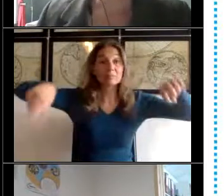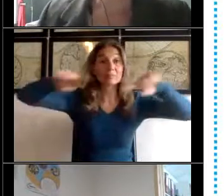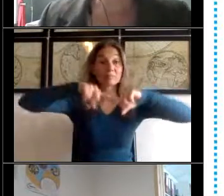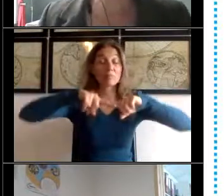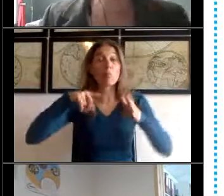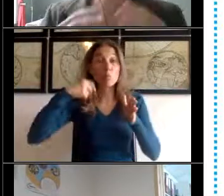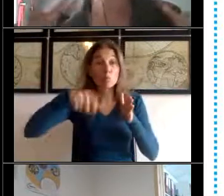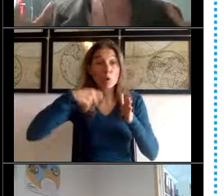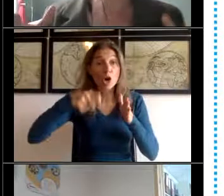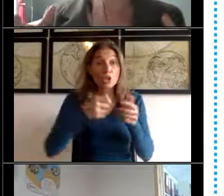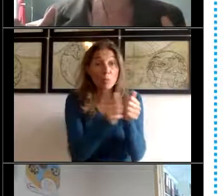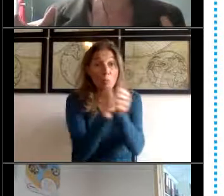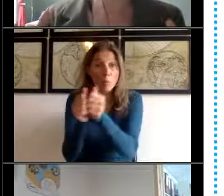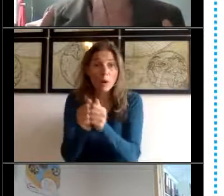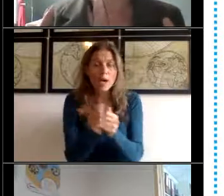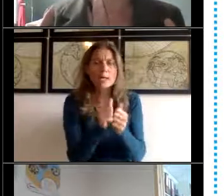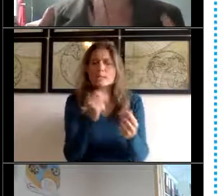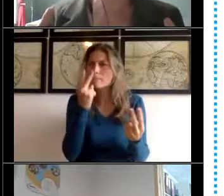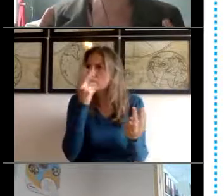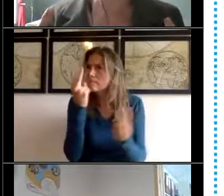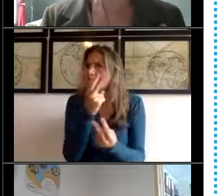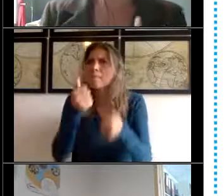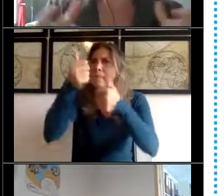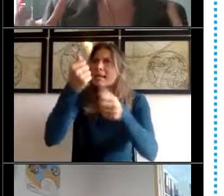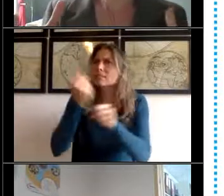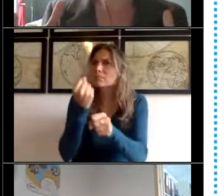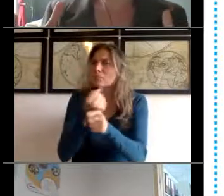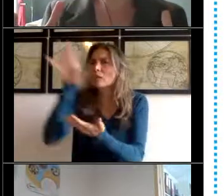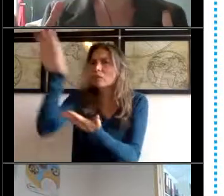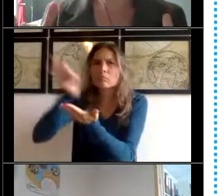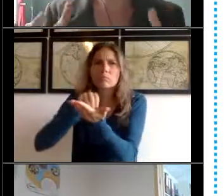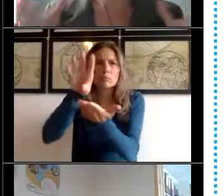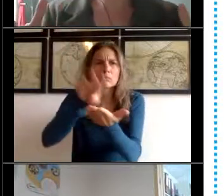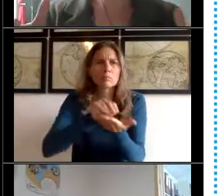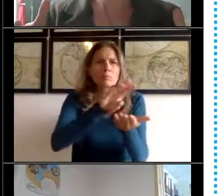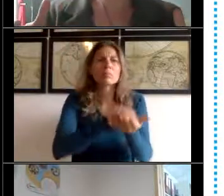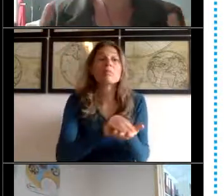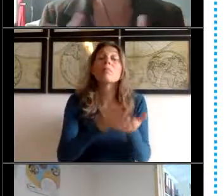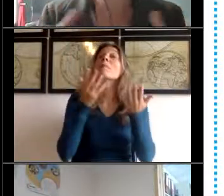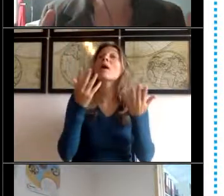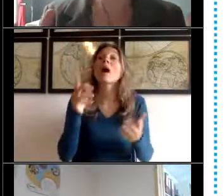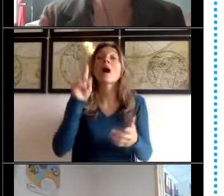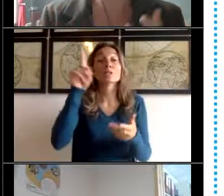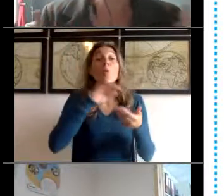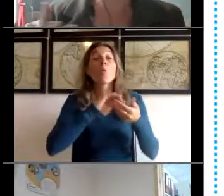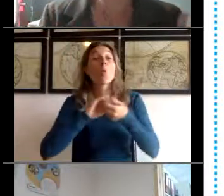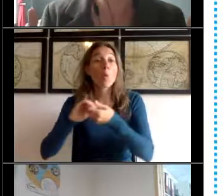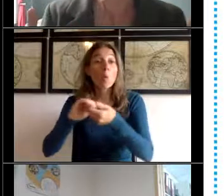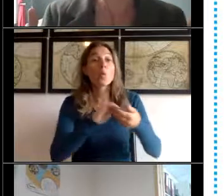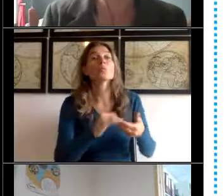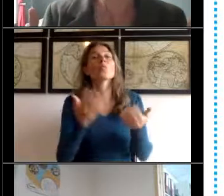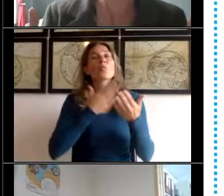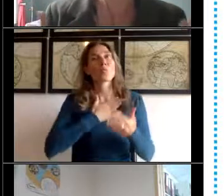about best practice and how to bring that together. Sending organisations will have a resource of best practice available.